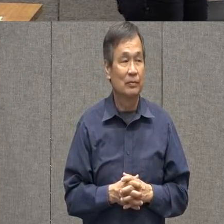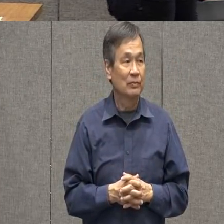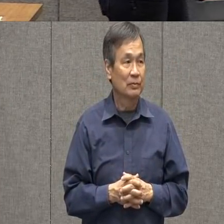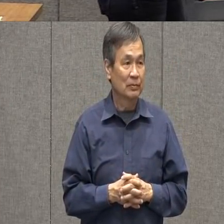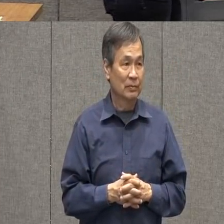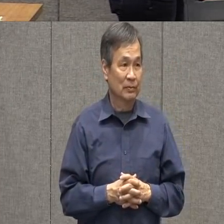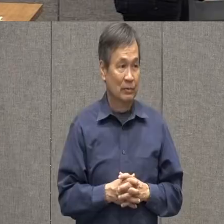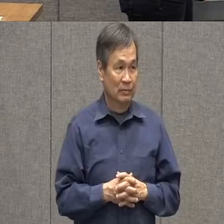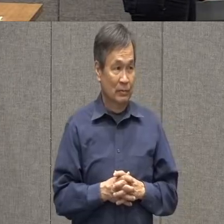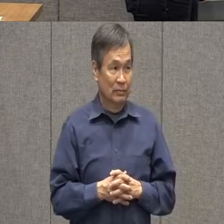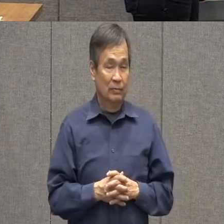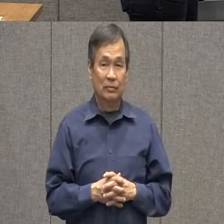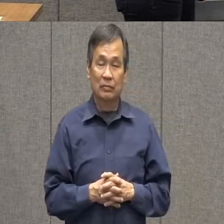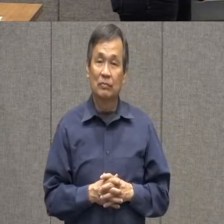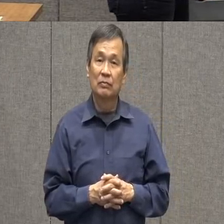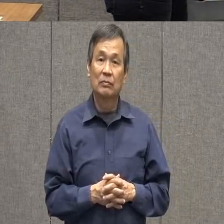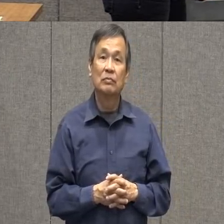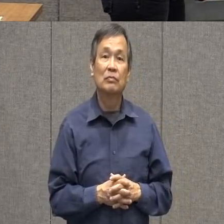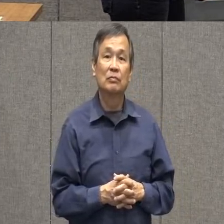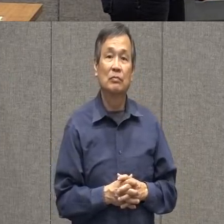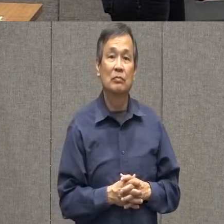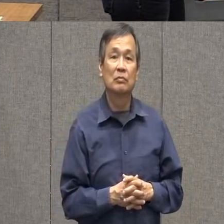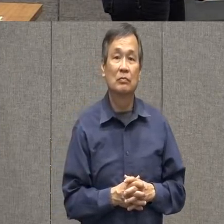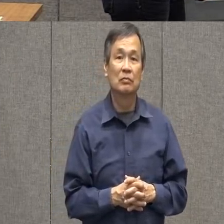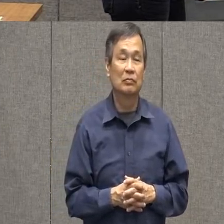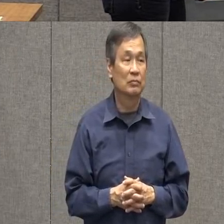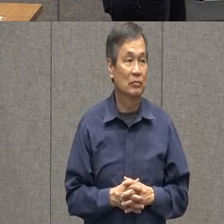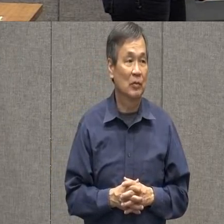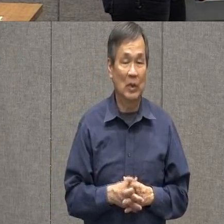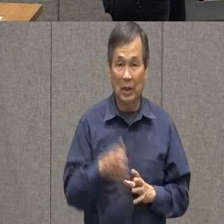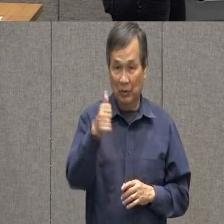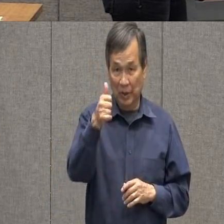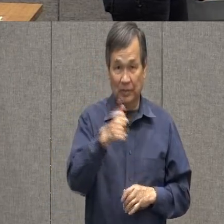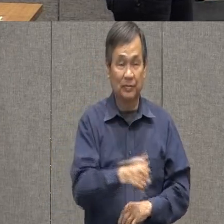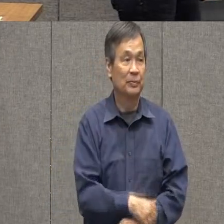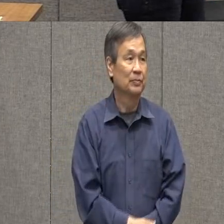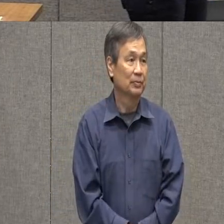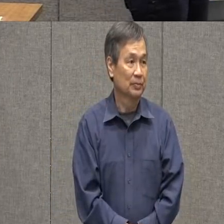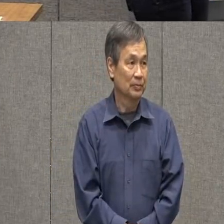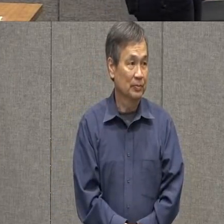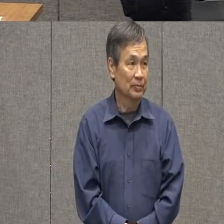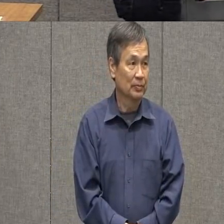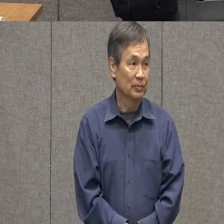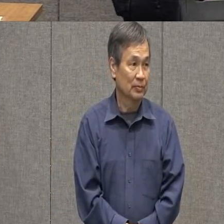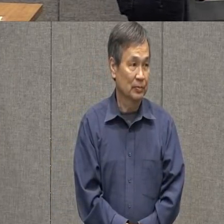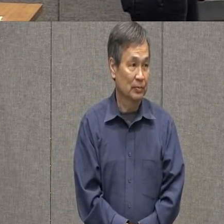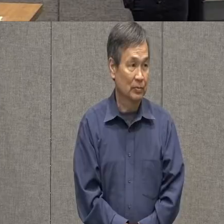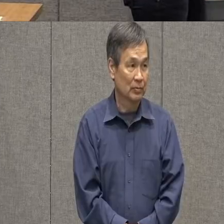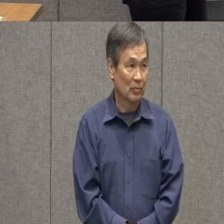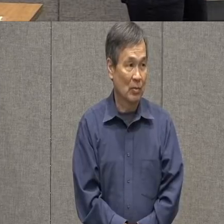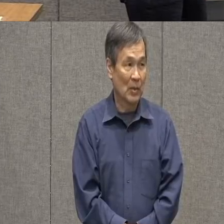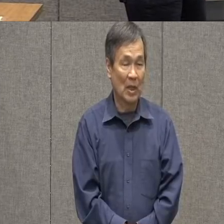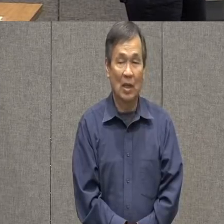[Ley] Should I go all the way to the hips? Yeah, go all the way to the hips. There we go. Perfect, okay? And then we can start adding in